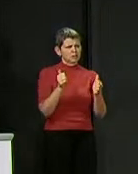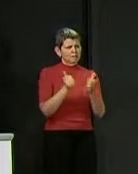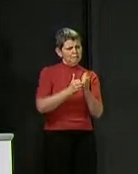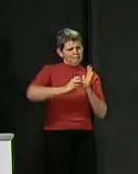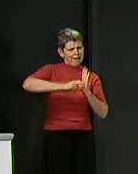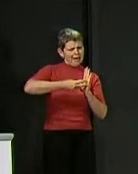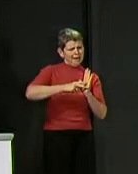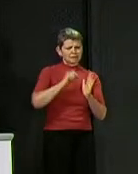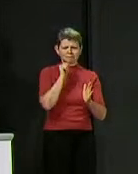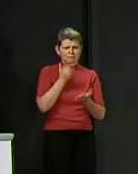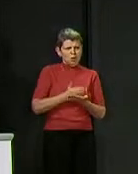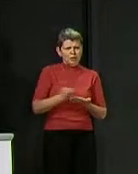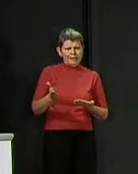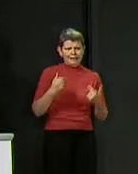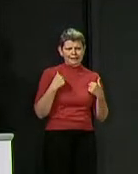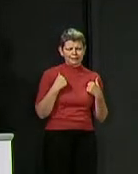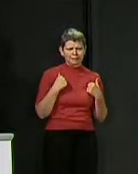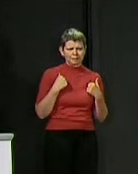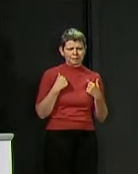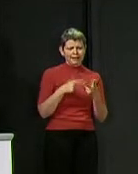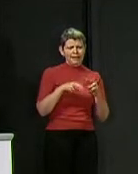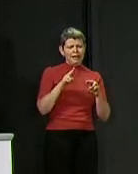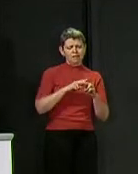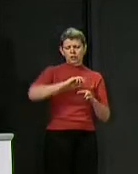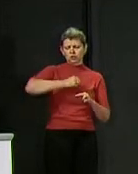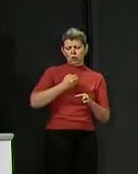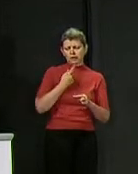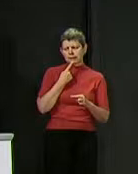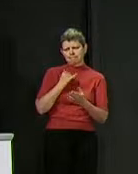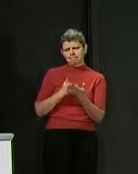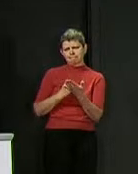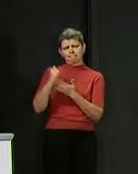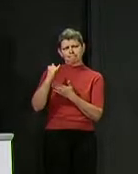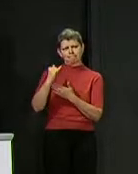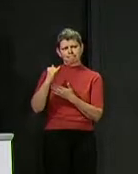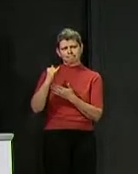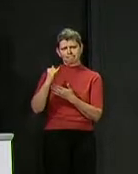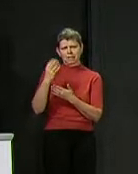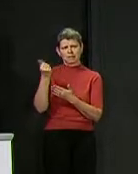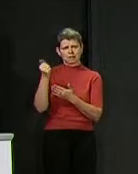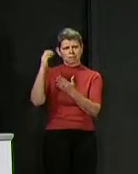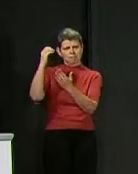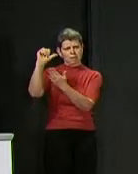just said there. So if Scotland objects to a medium risk country, will that mean that